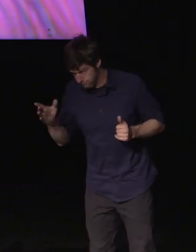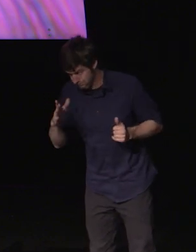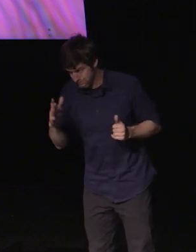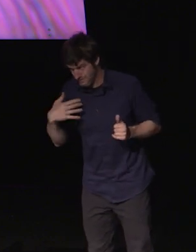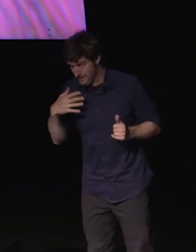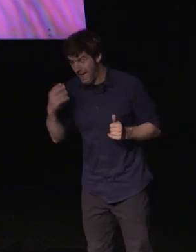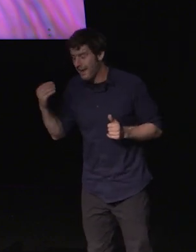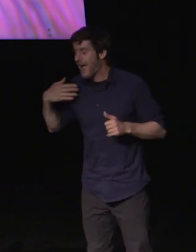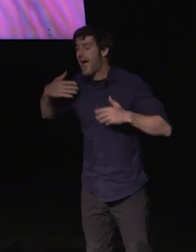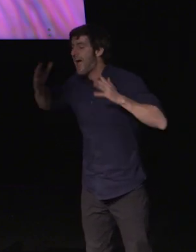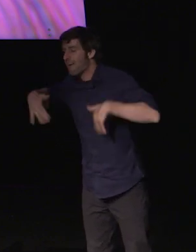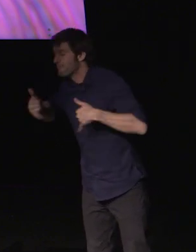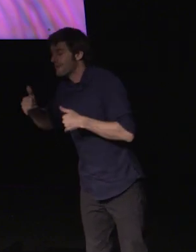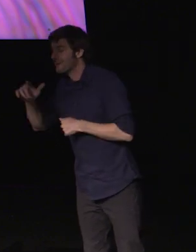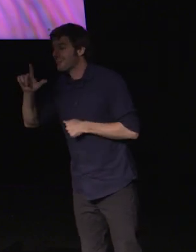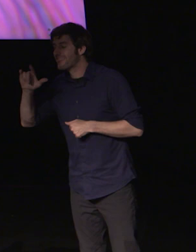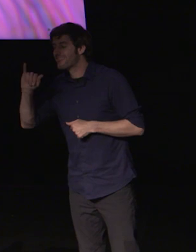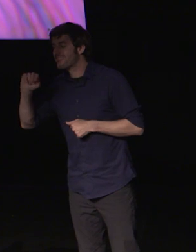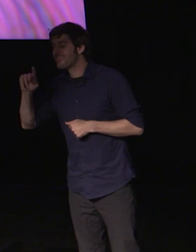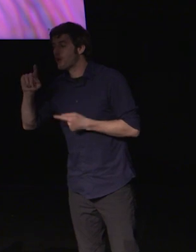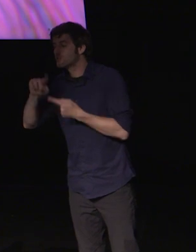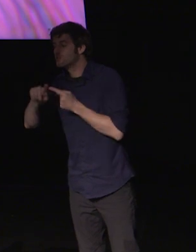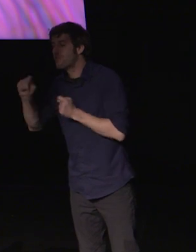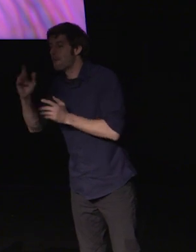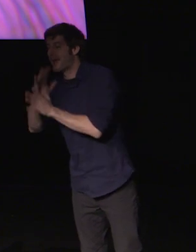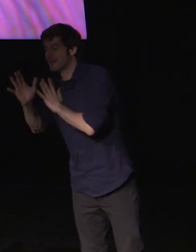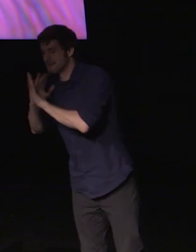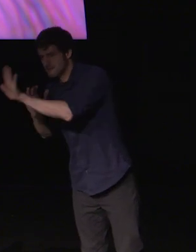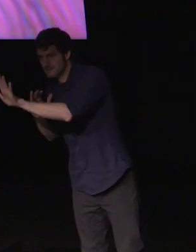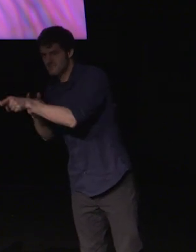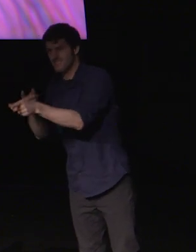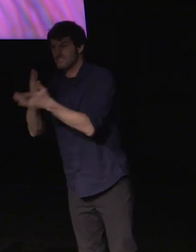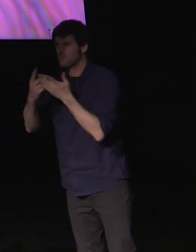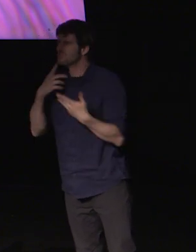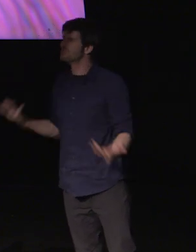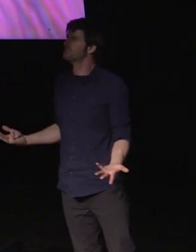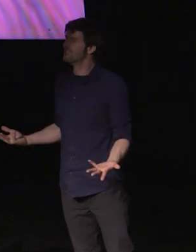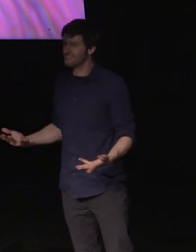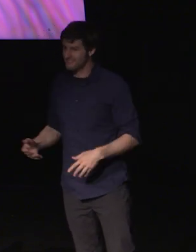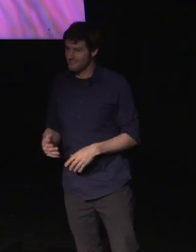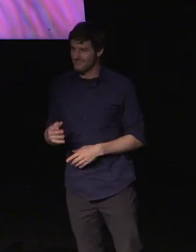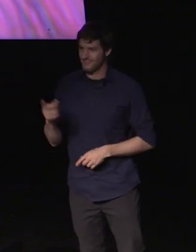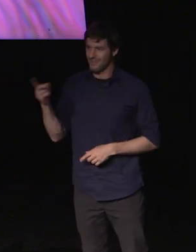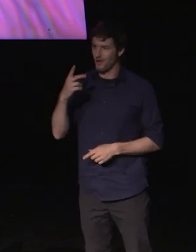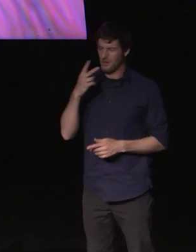Oh. -That's going to be in my YouTube channel soon so youtube.com/snowball. Um... JESSE LAUGHS